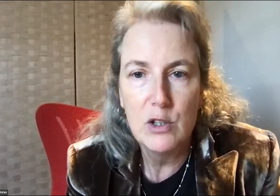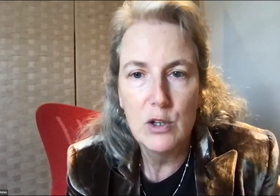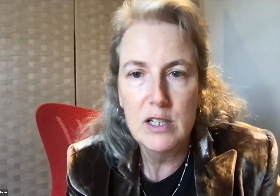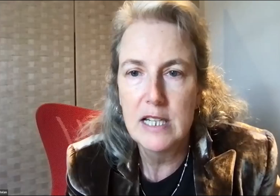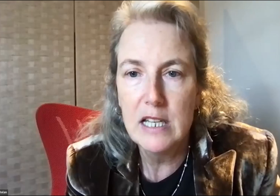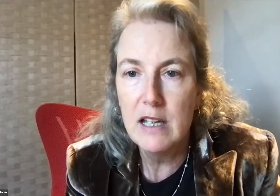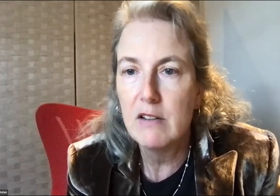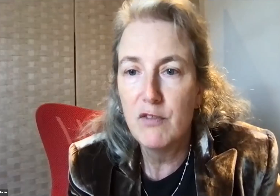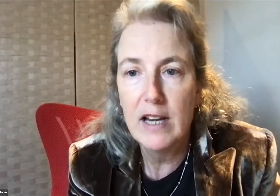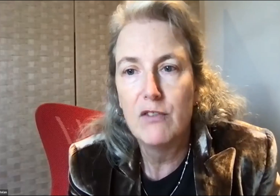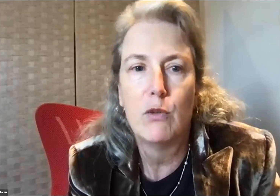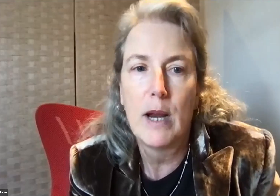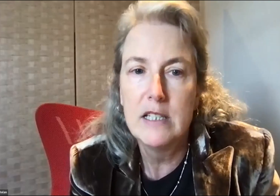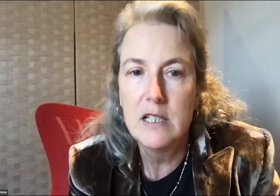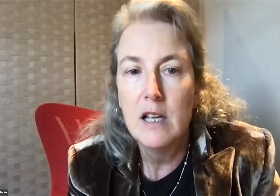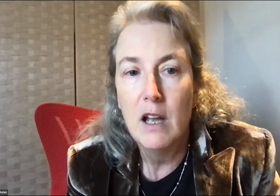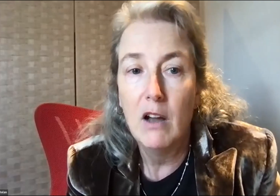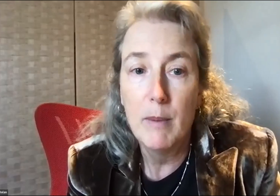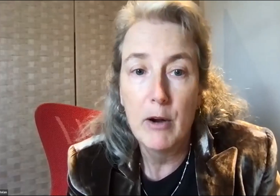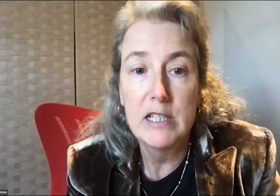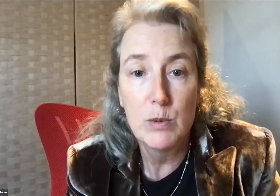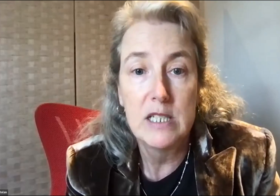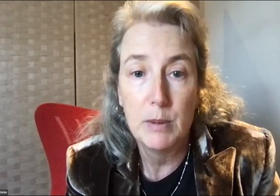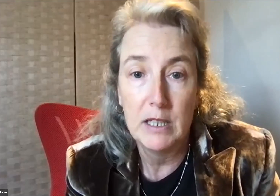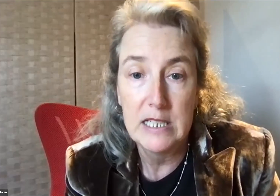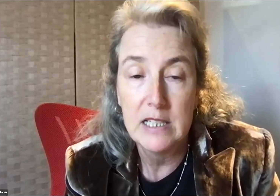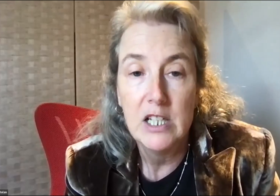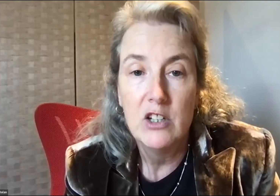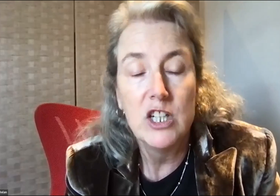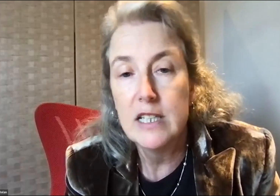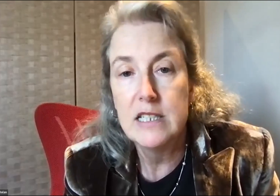She was stopping traffic in New York City and fighting for the rights of Americans with disabilities.